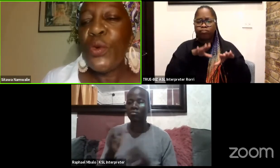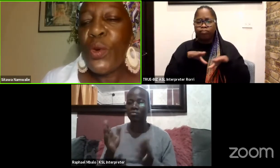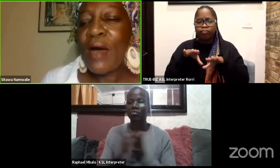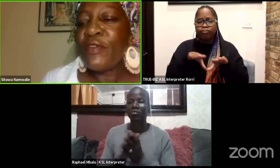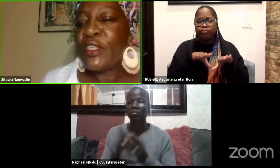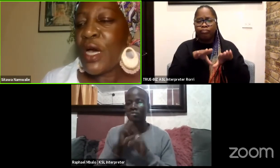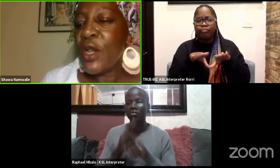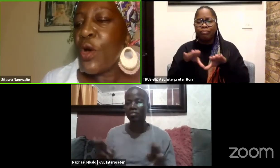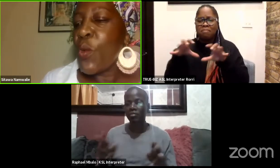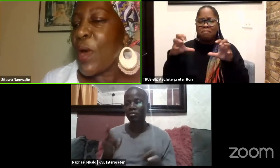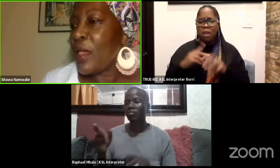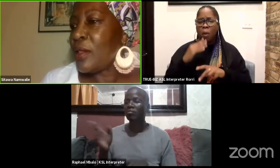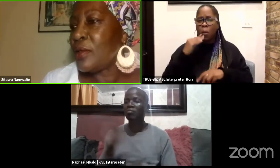You have done well.